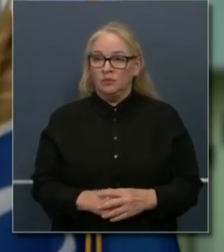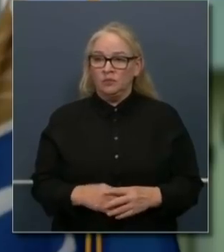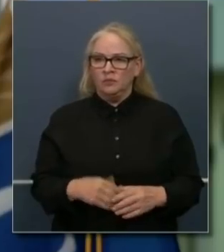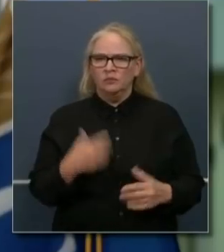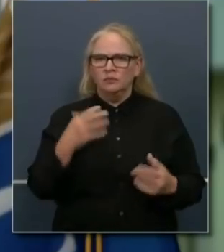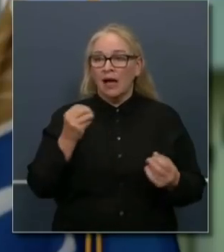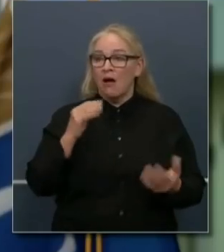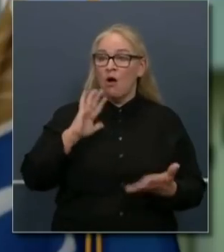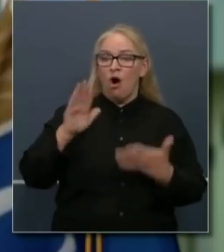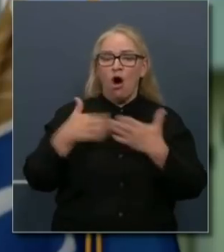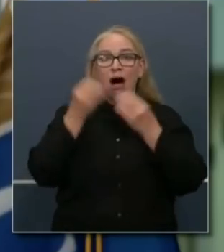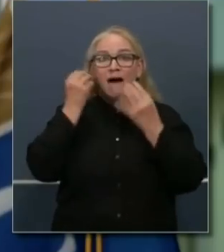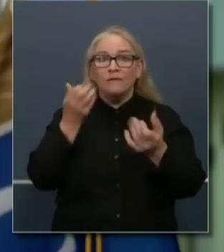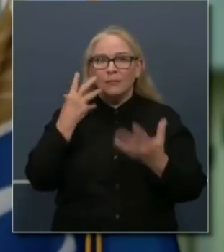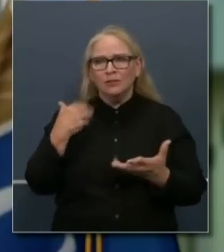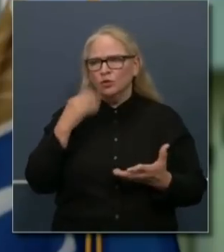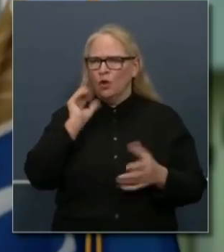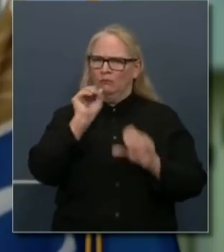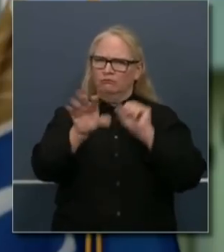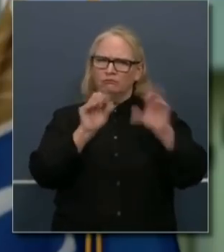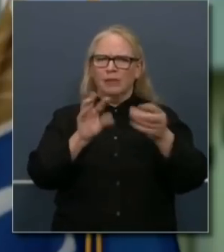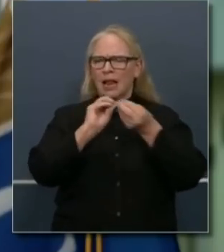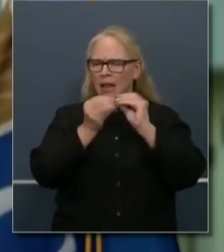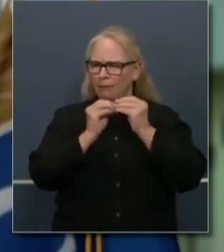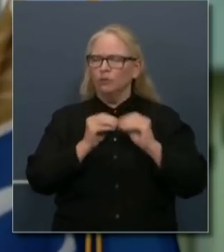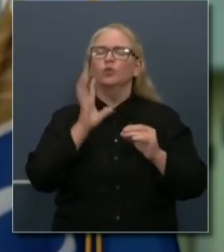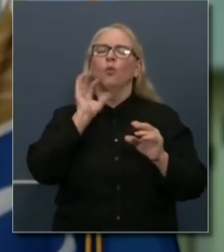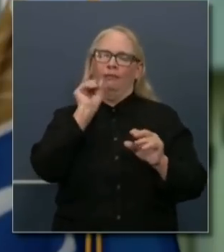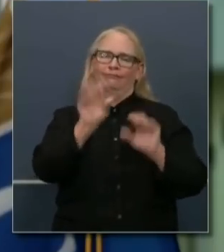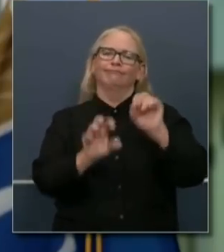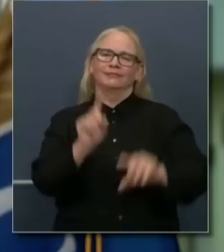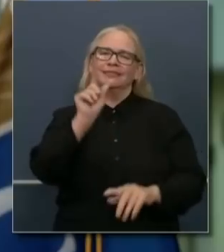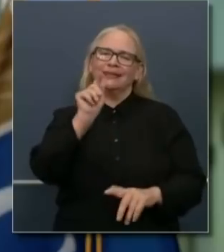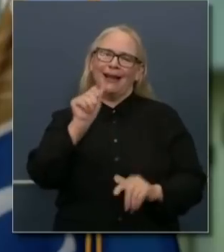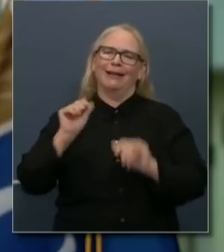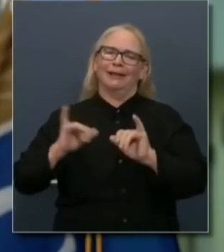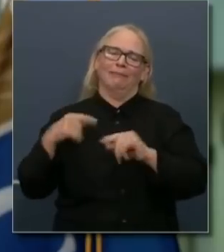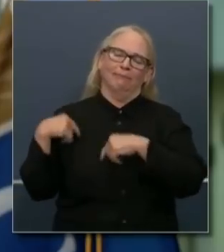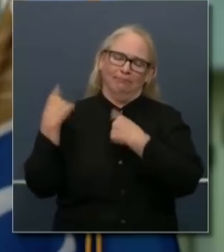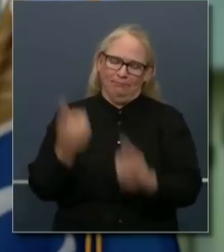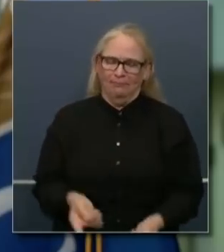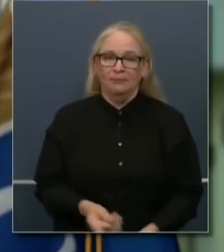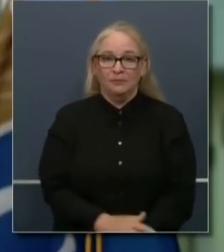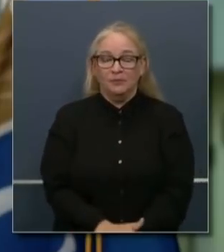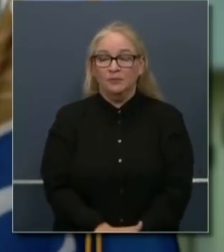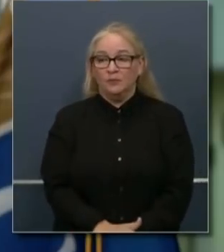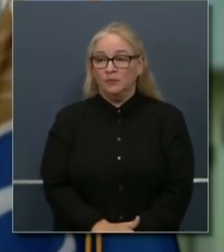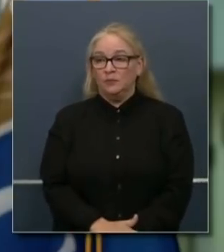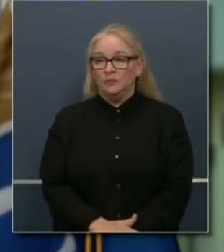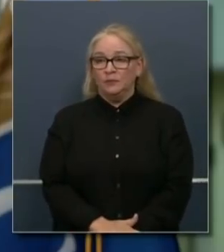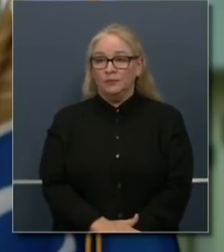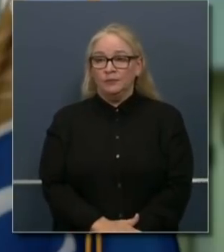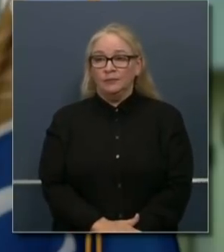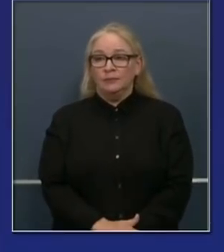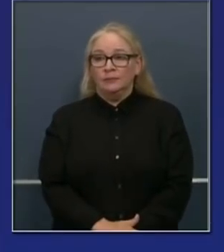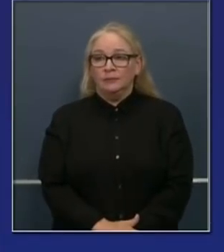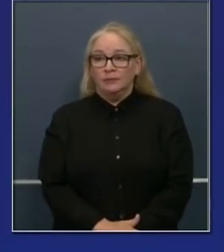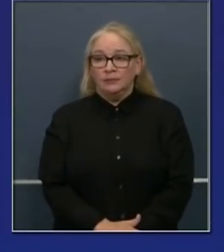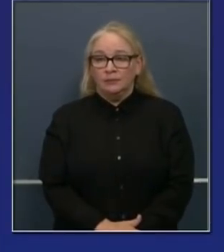SPECIFIC GUIDANCE AS WELL AS UPDATING YOU AS WE DO ON ALL THE LATEST INFORMATION WITH